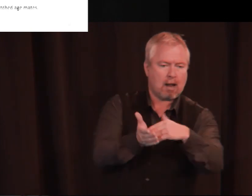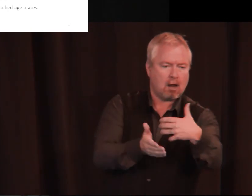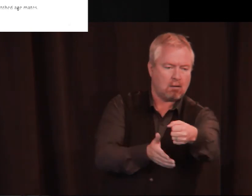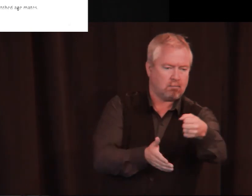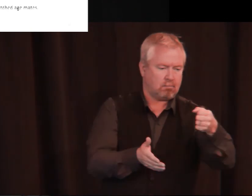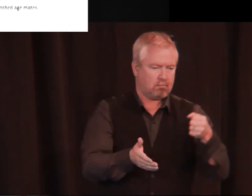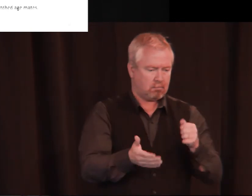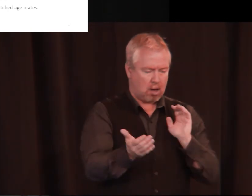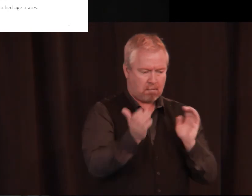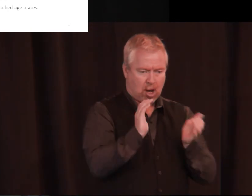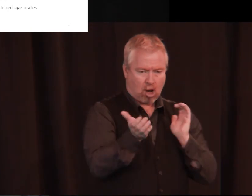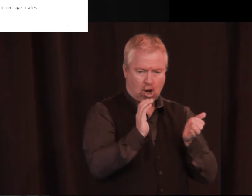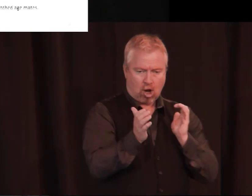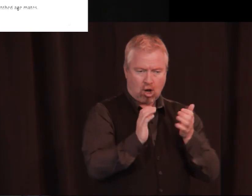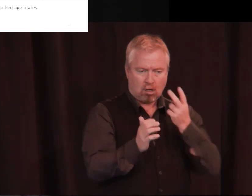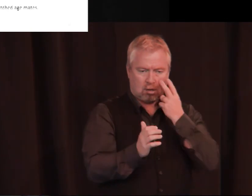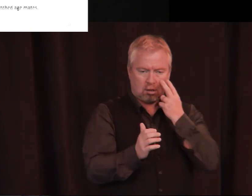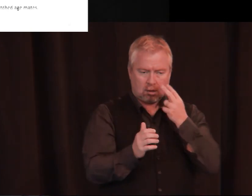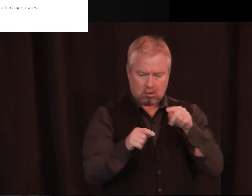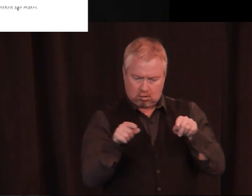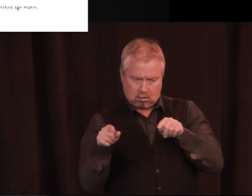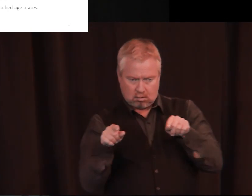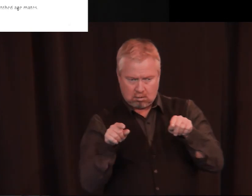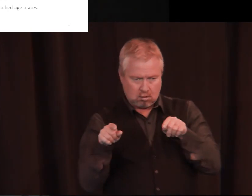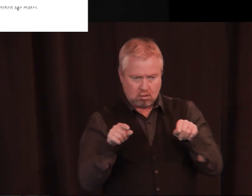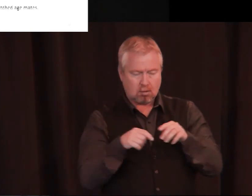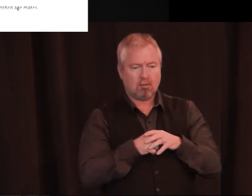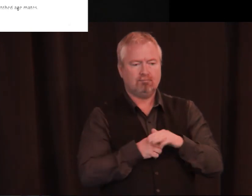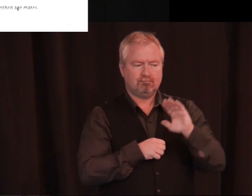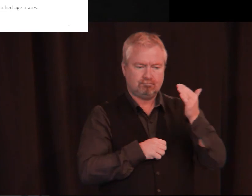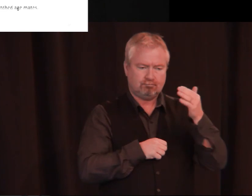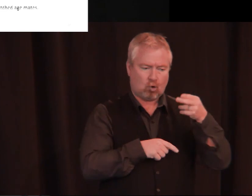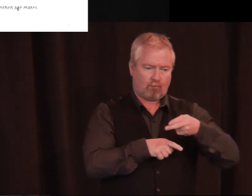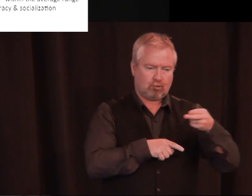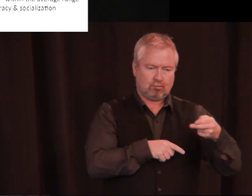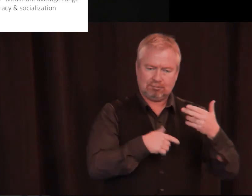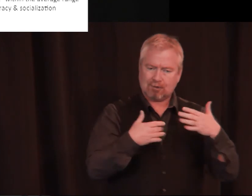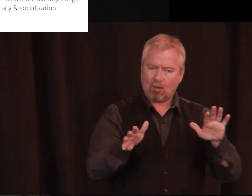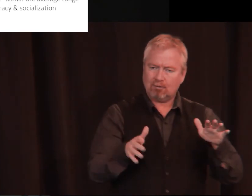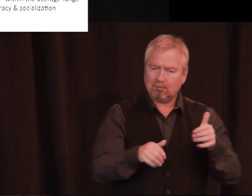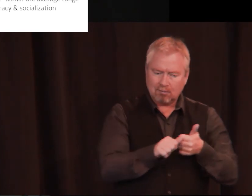these children do seem to be at risk for language delays.